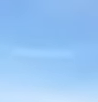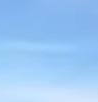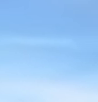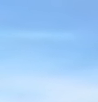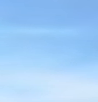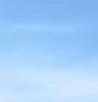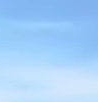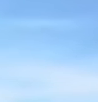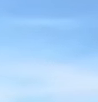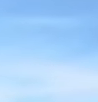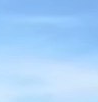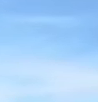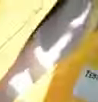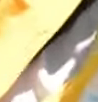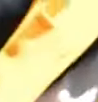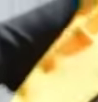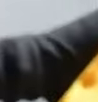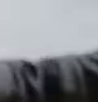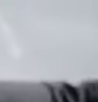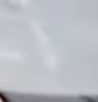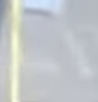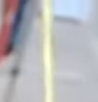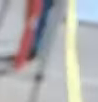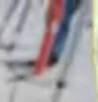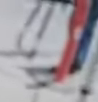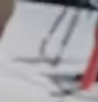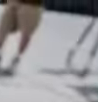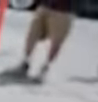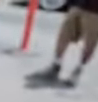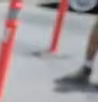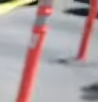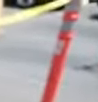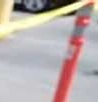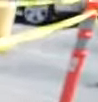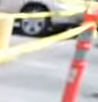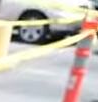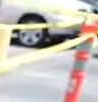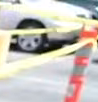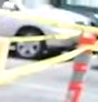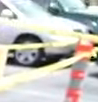a clipboard and a pen which have been cleaned and disinfected ready for you to use.